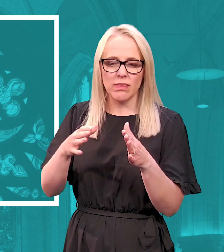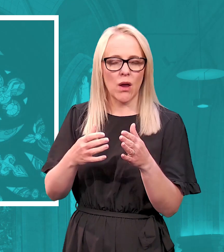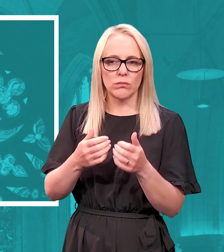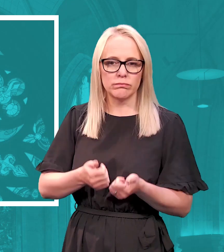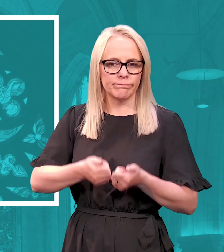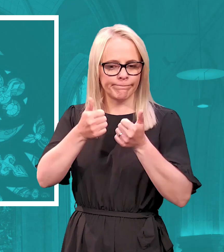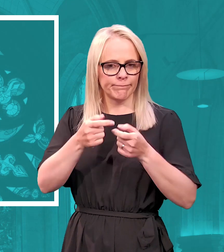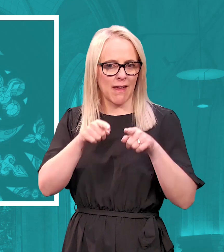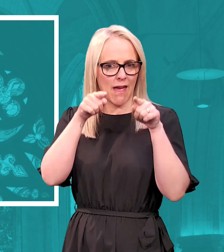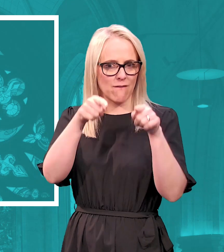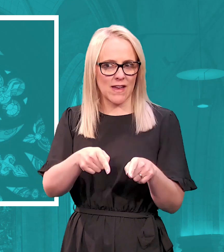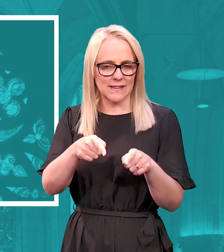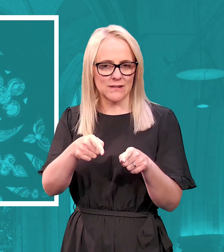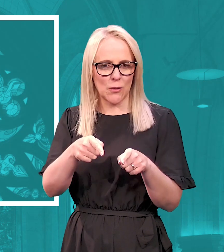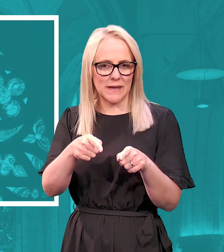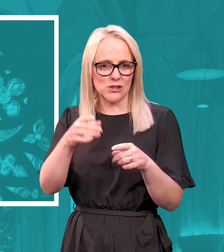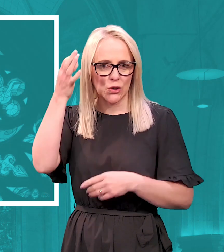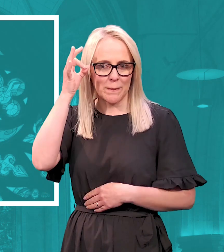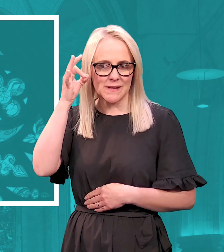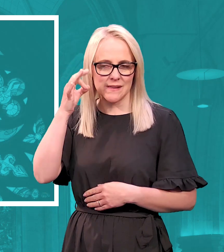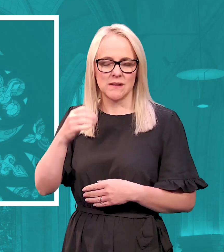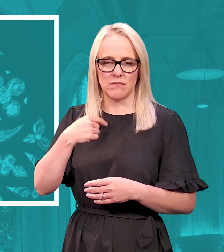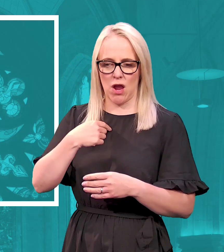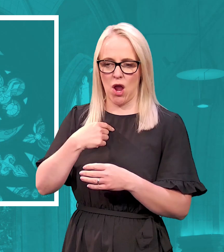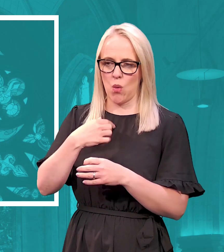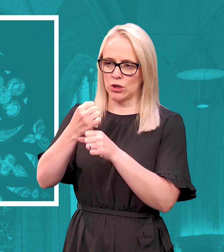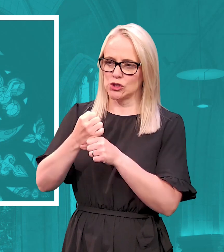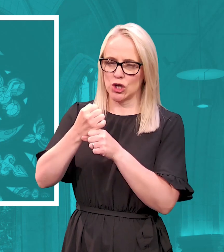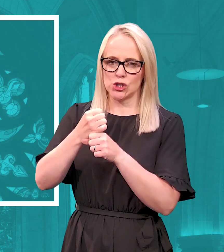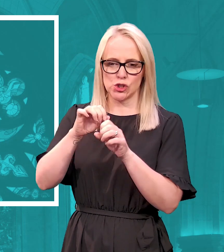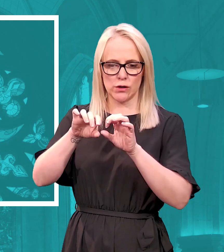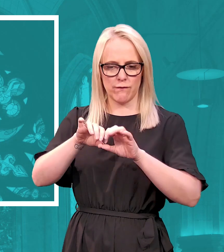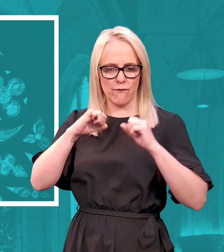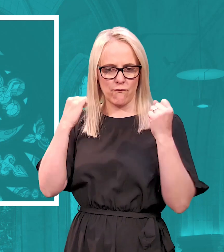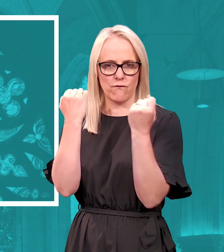all of the other committees of our church and the forums would simply not be filled.